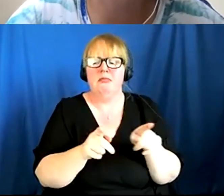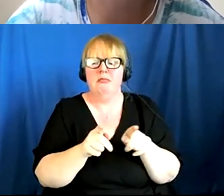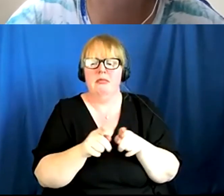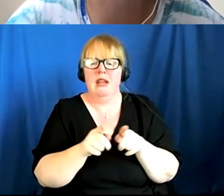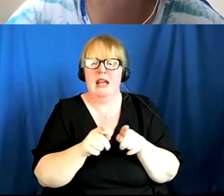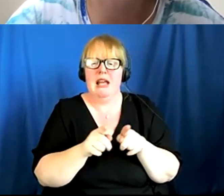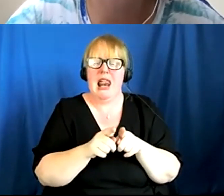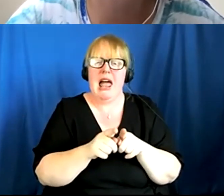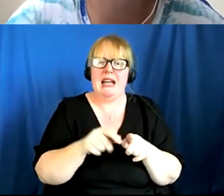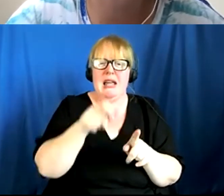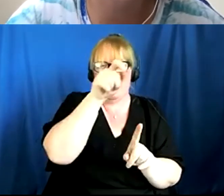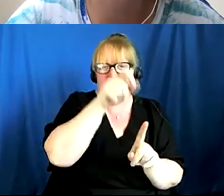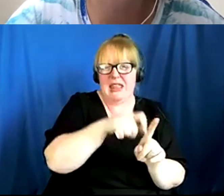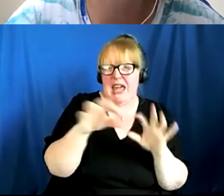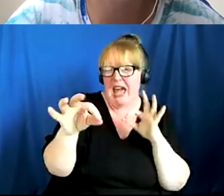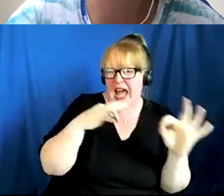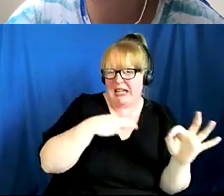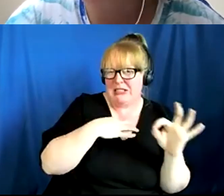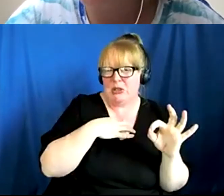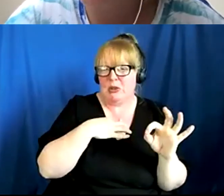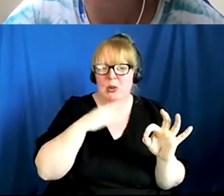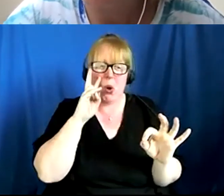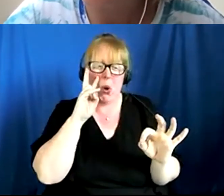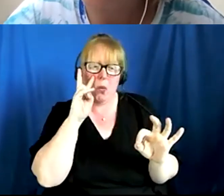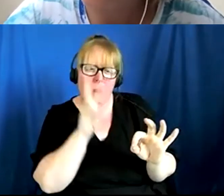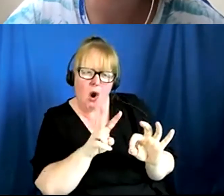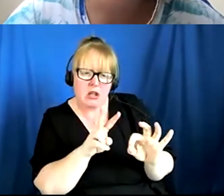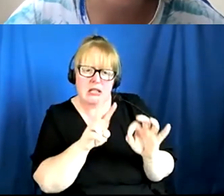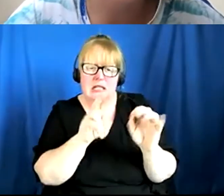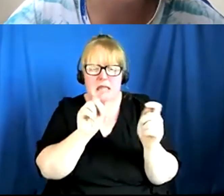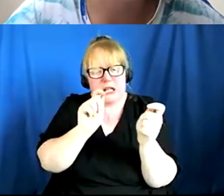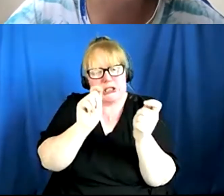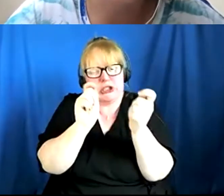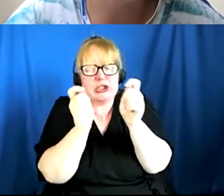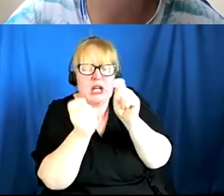but also, that that shapes that that process. So, I would say research, and there is